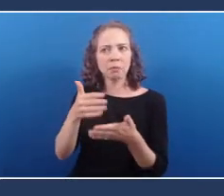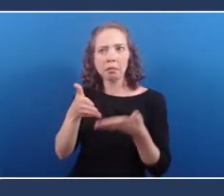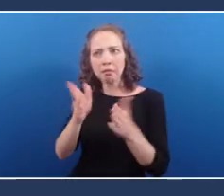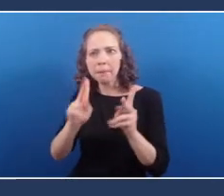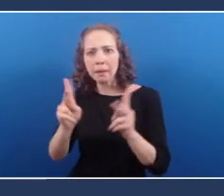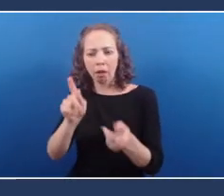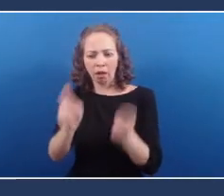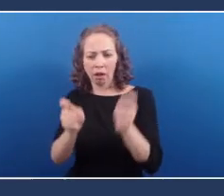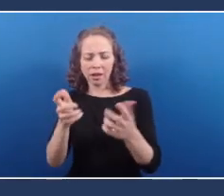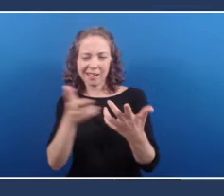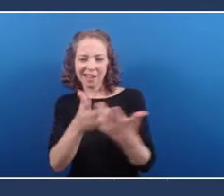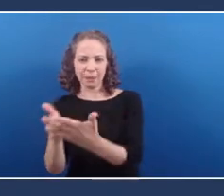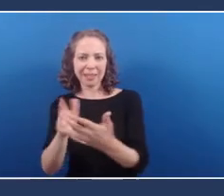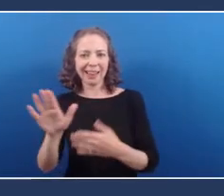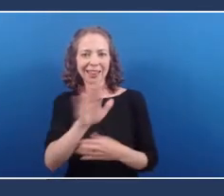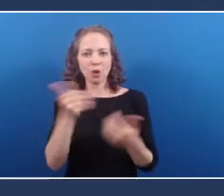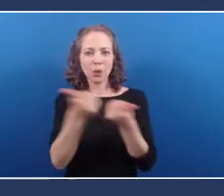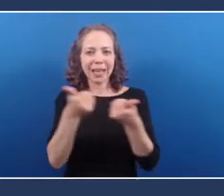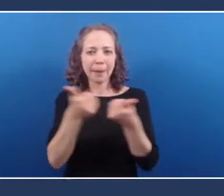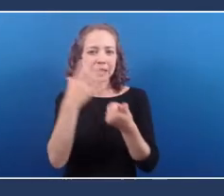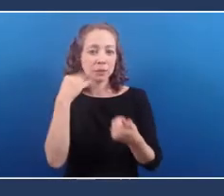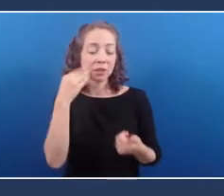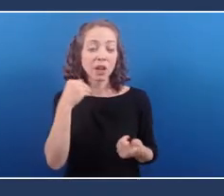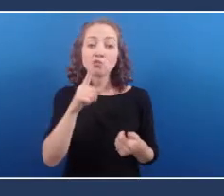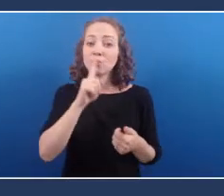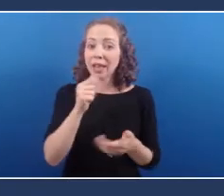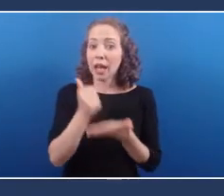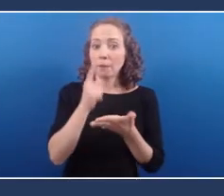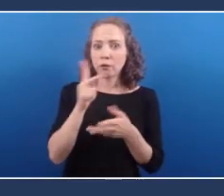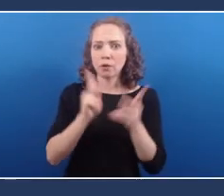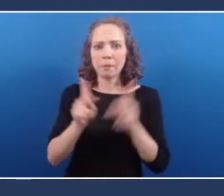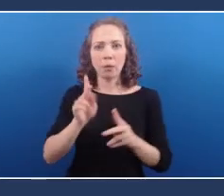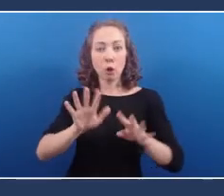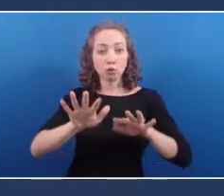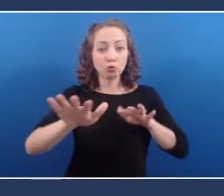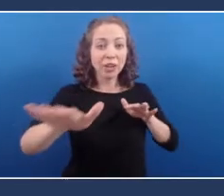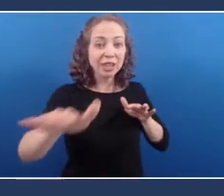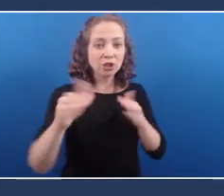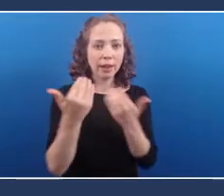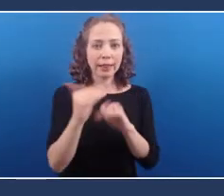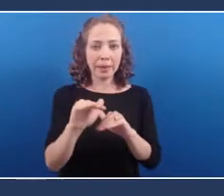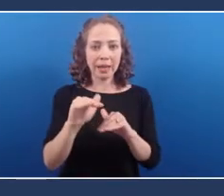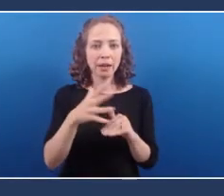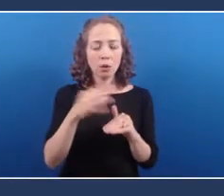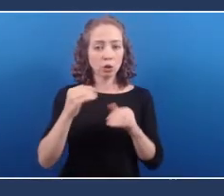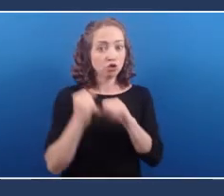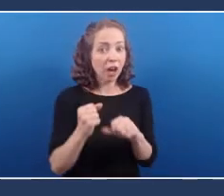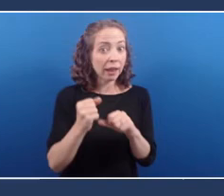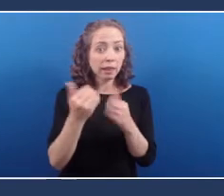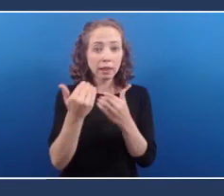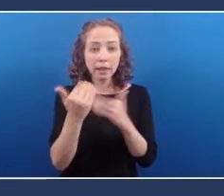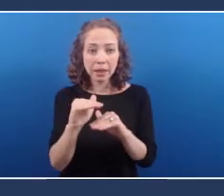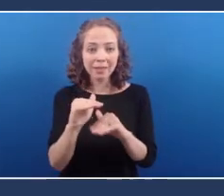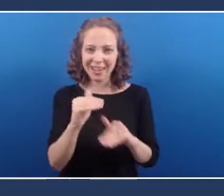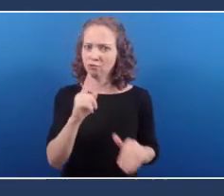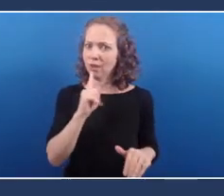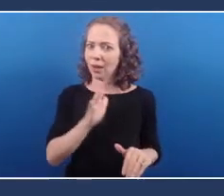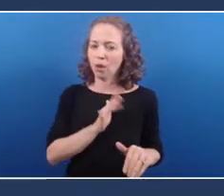Especially helpful for people who have limited reach or strength. And that was cool. But my favorite part was actually the box.